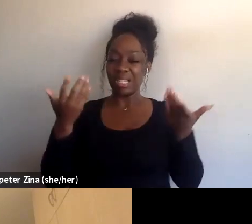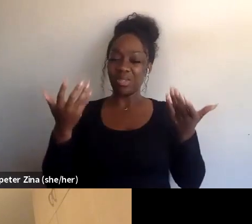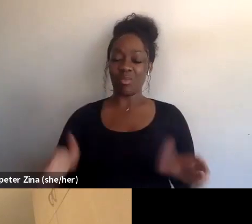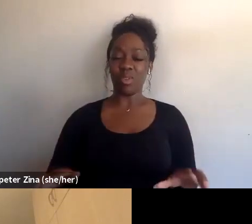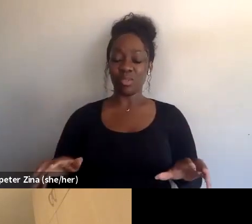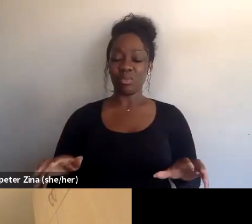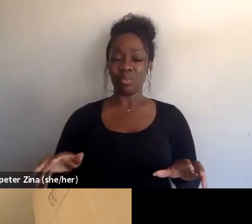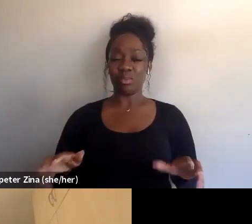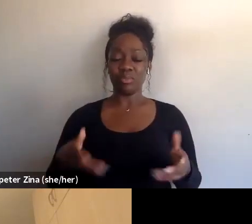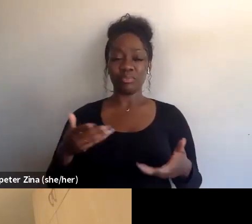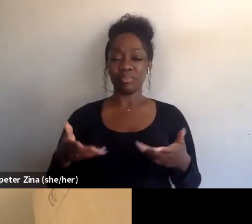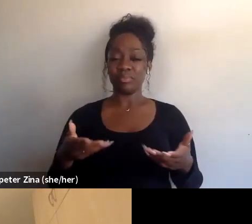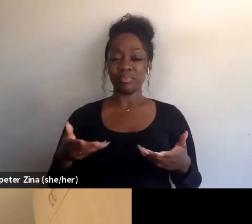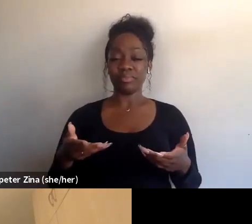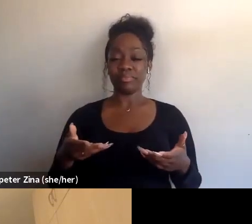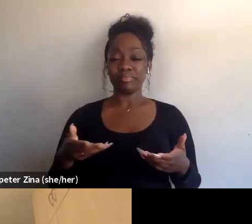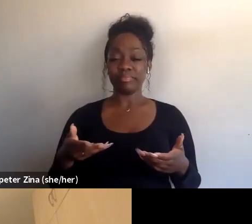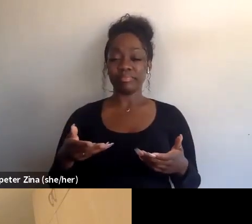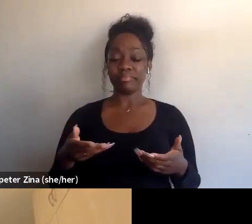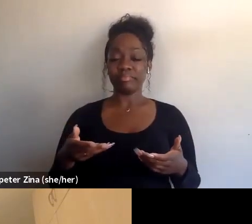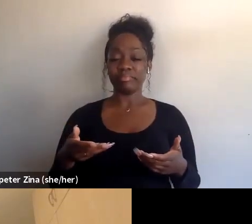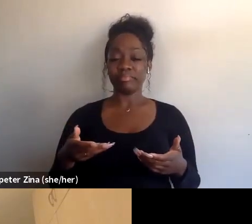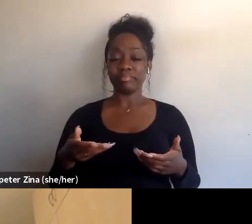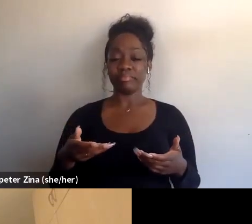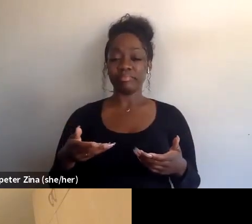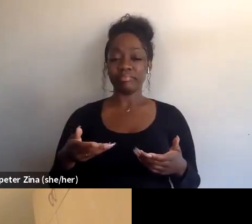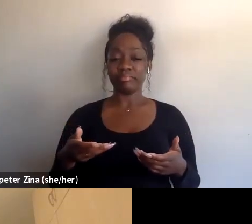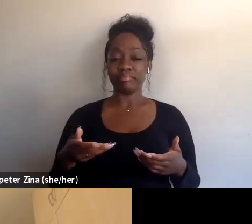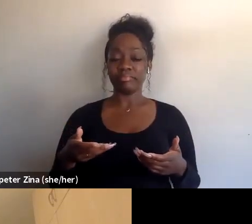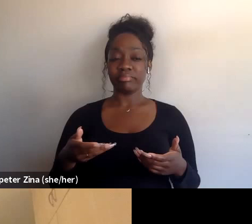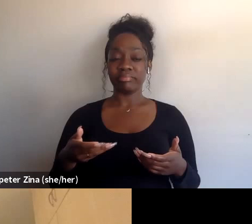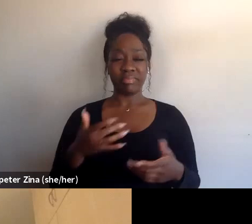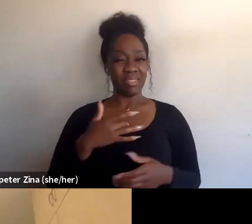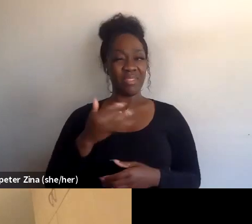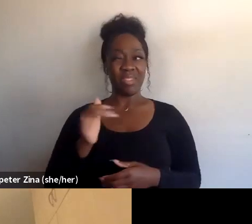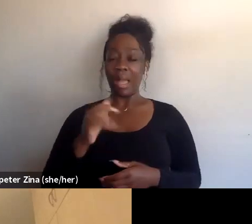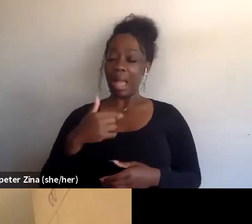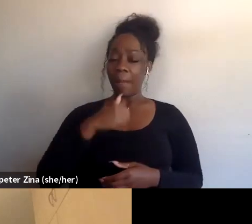in some high pedestal of like I'm a female director give me opportunities.